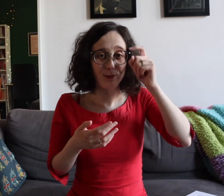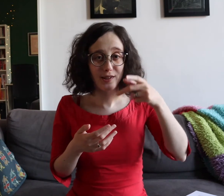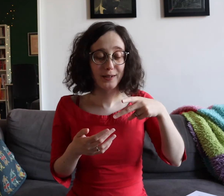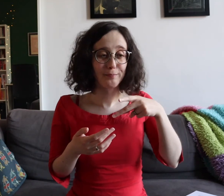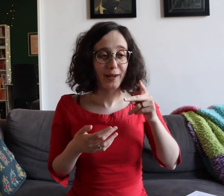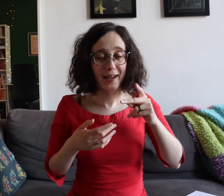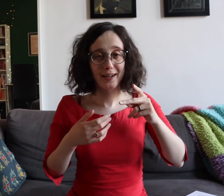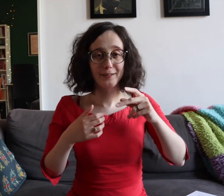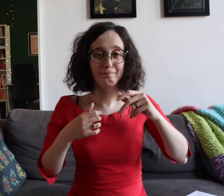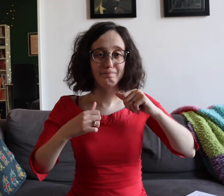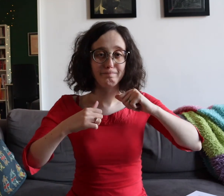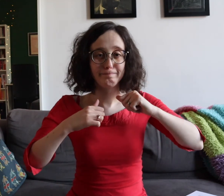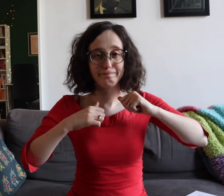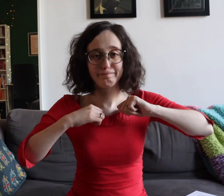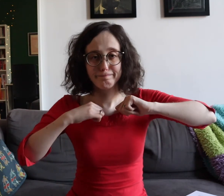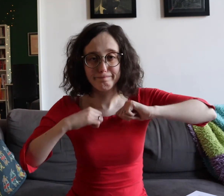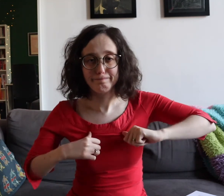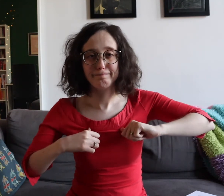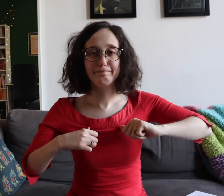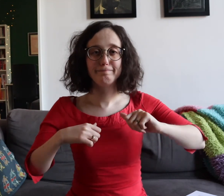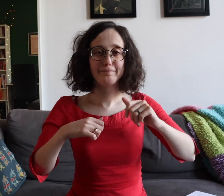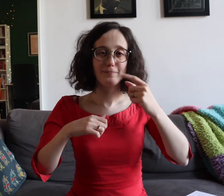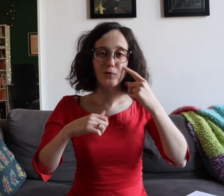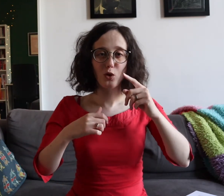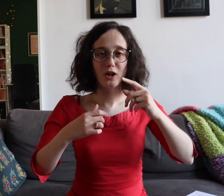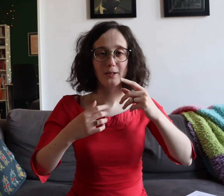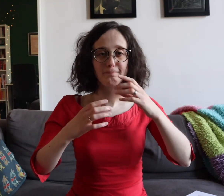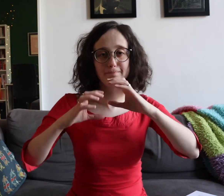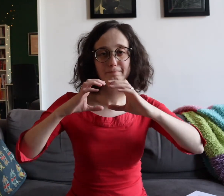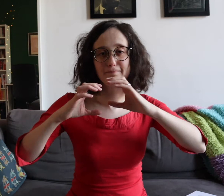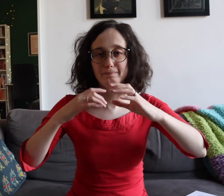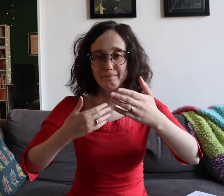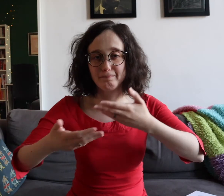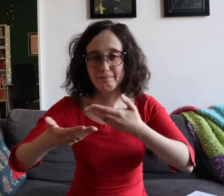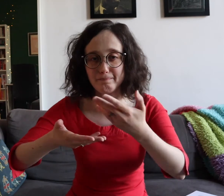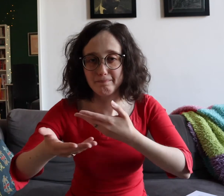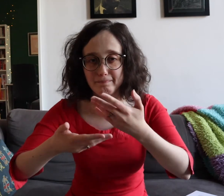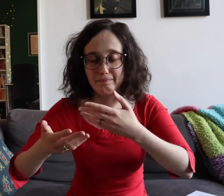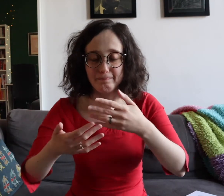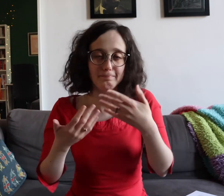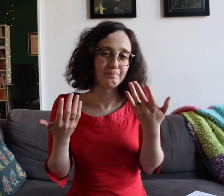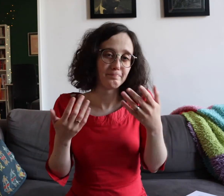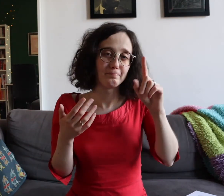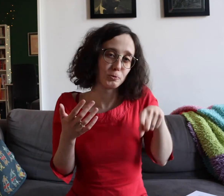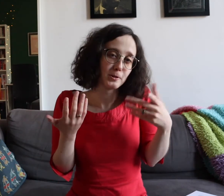a bigger effort to communicate.